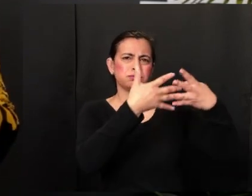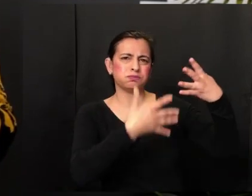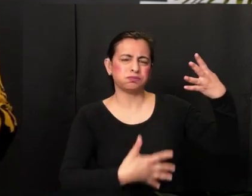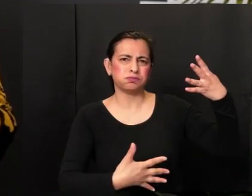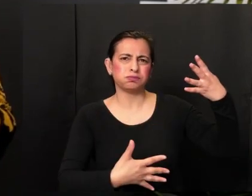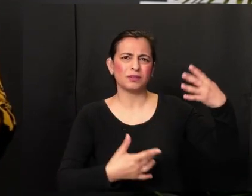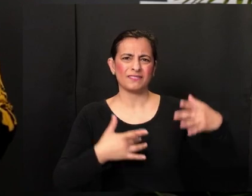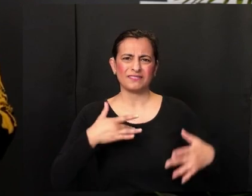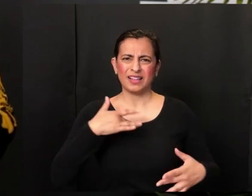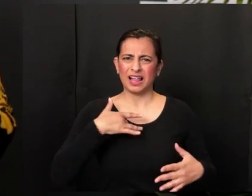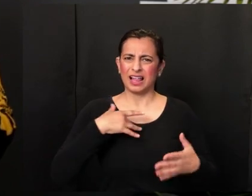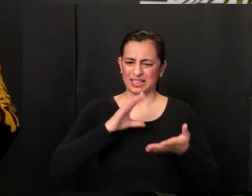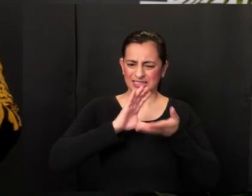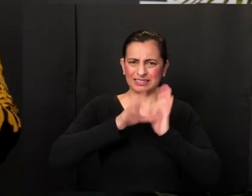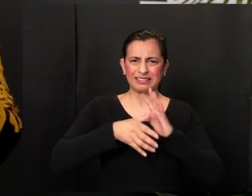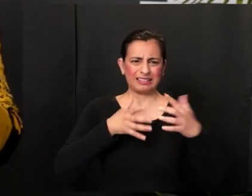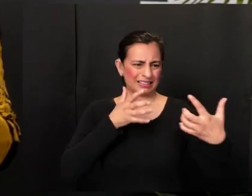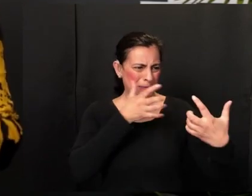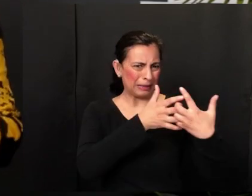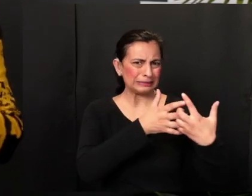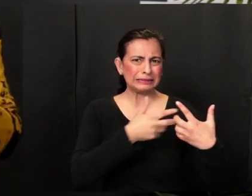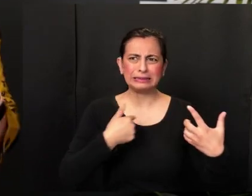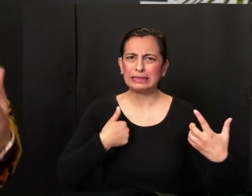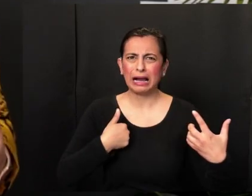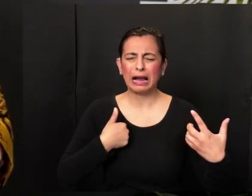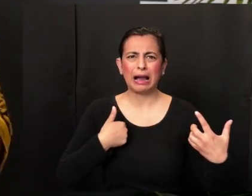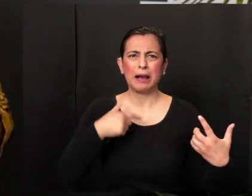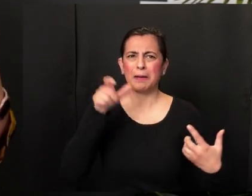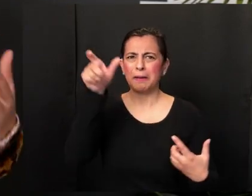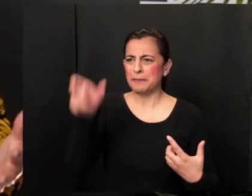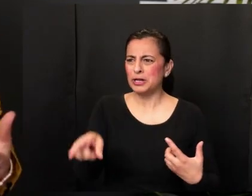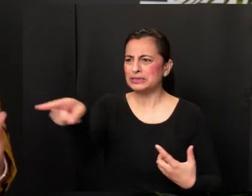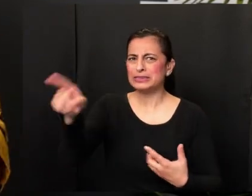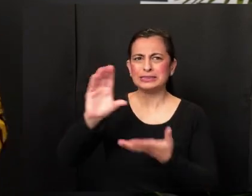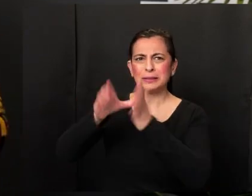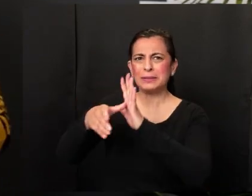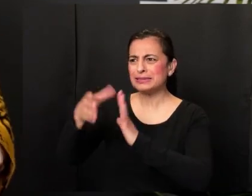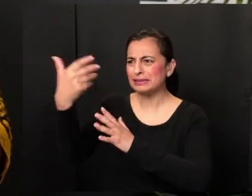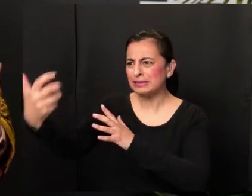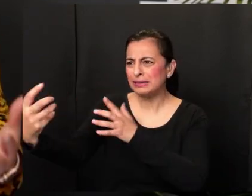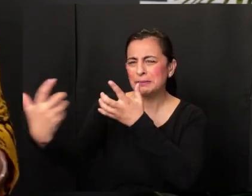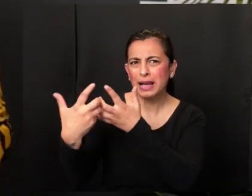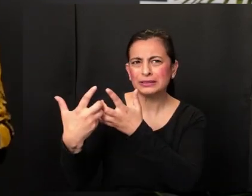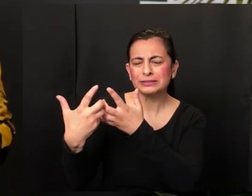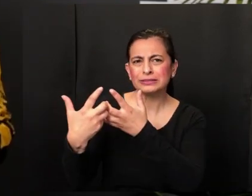you or somebody you know might actually be classified as being disabled.